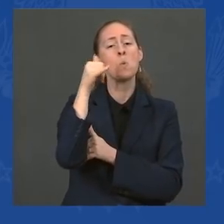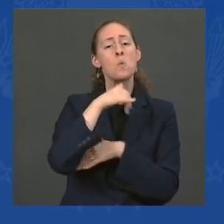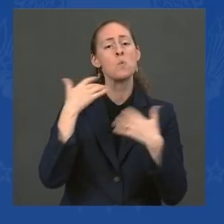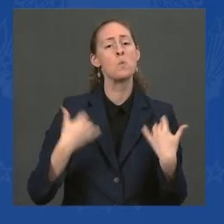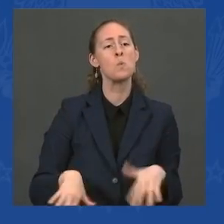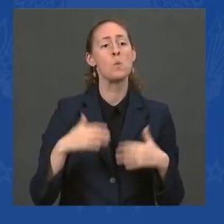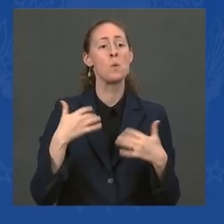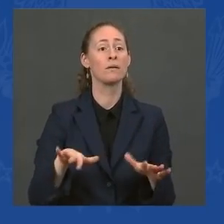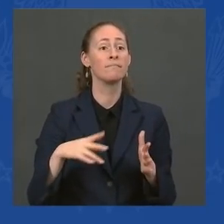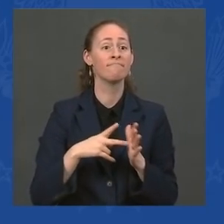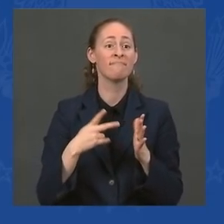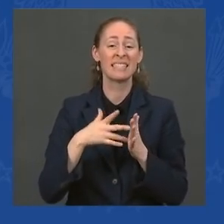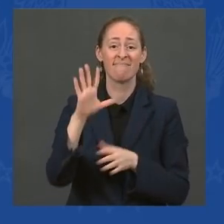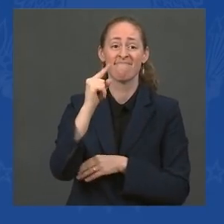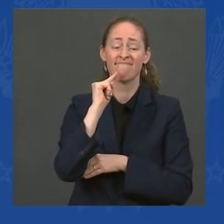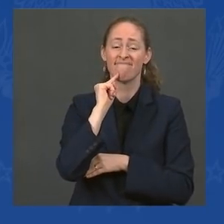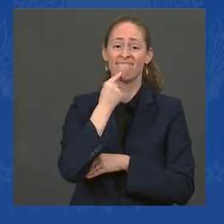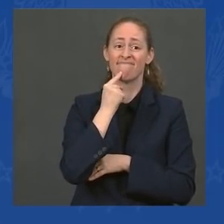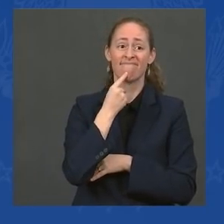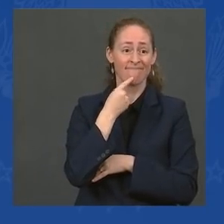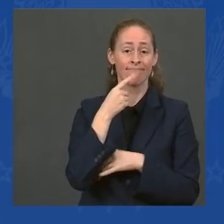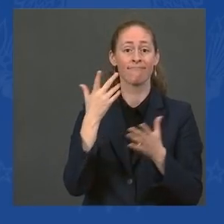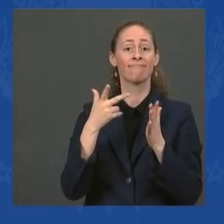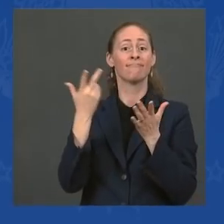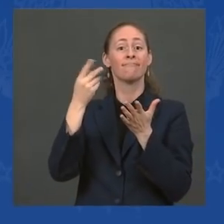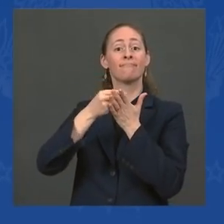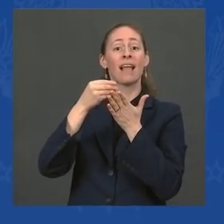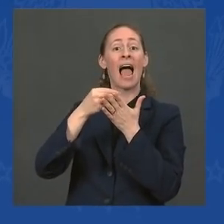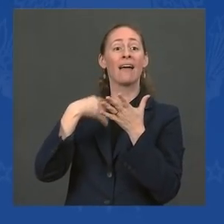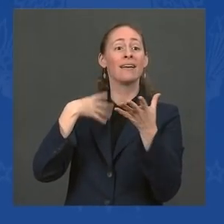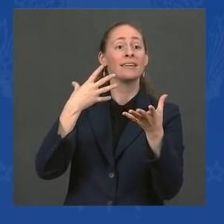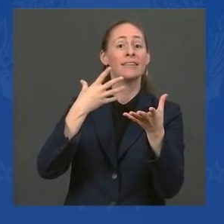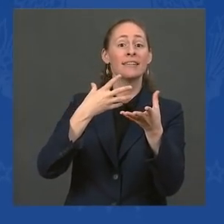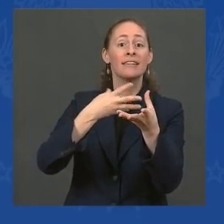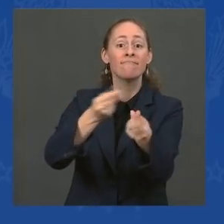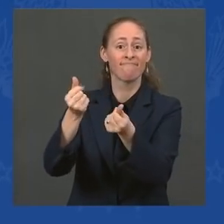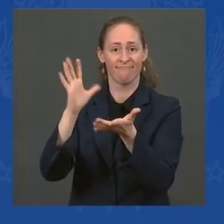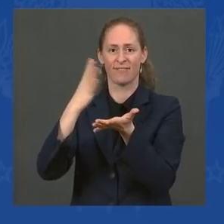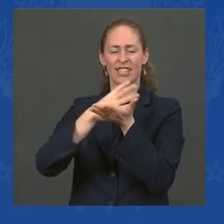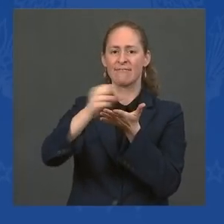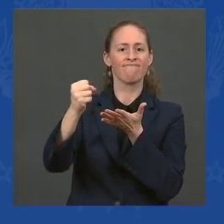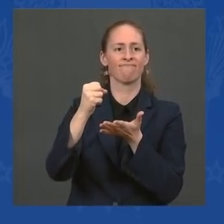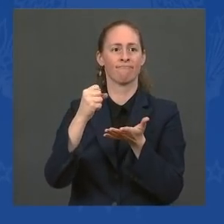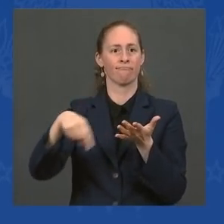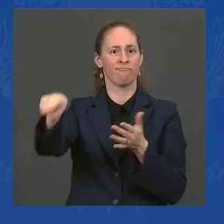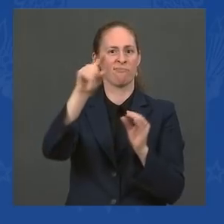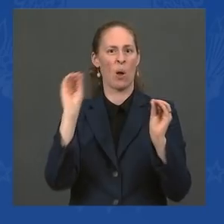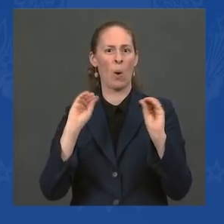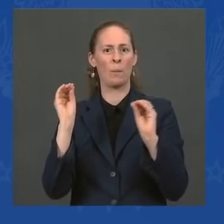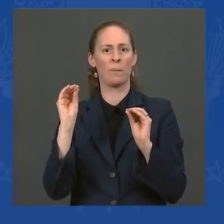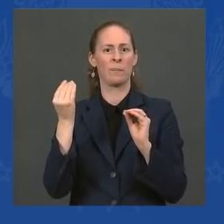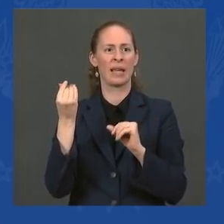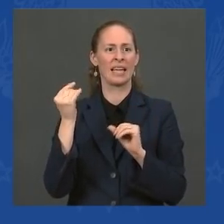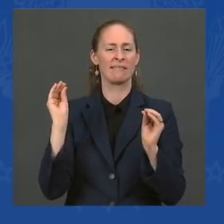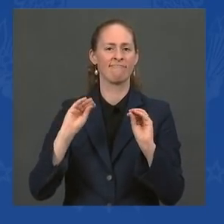with very limited cash that would be depleted quickly. And as we've seen in the past, and as this group knows,